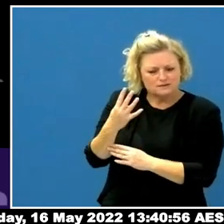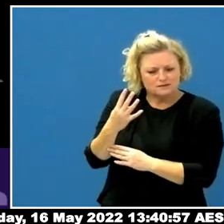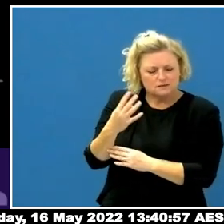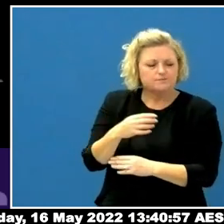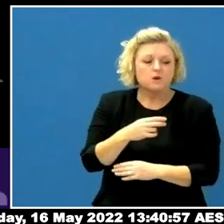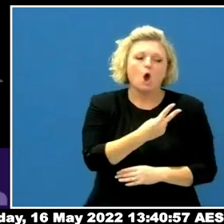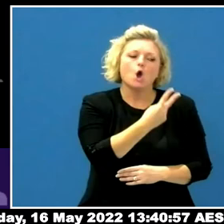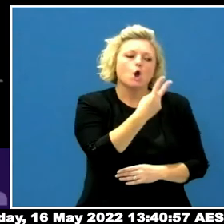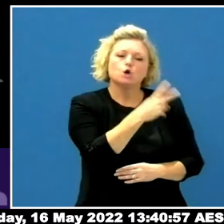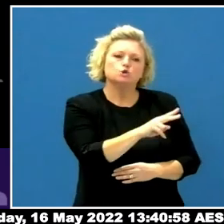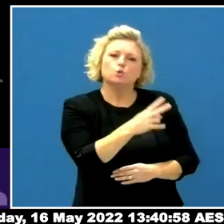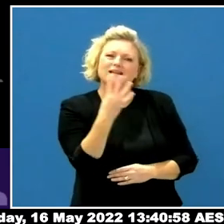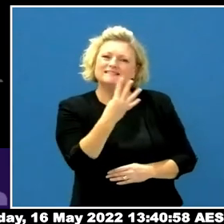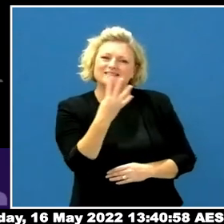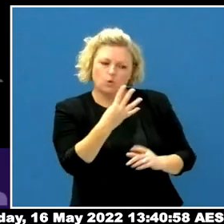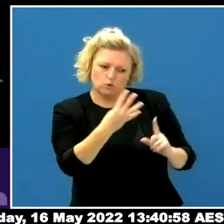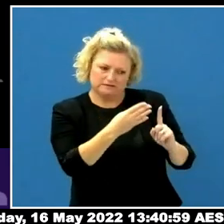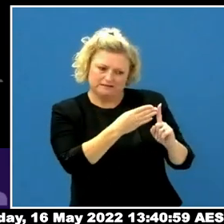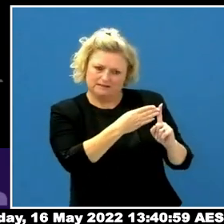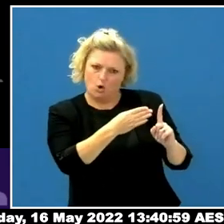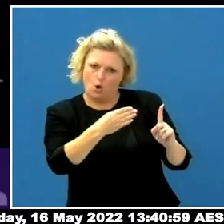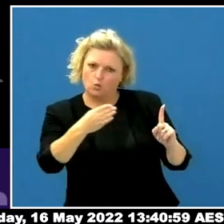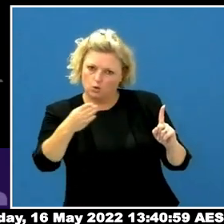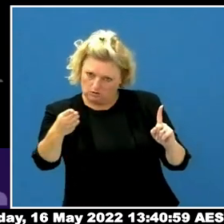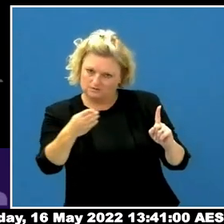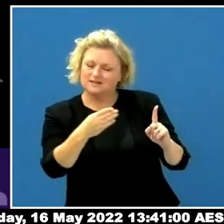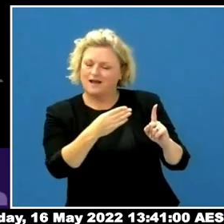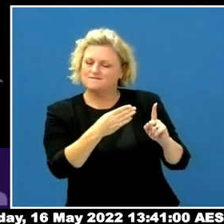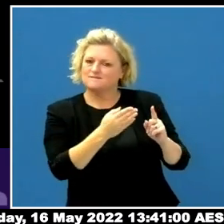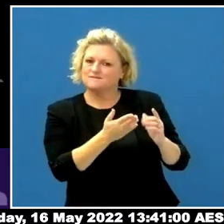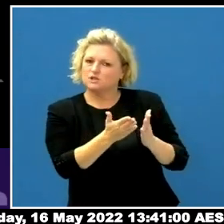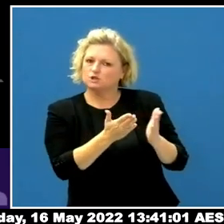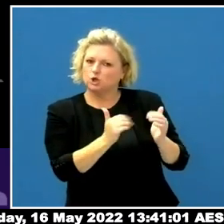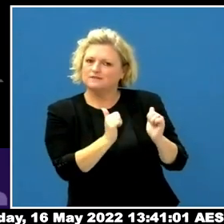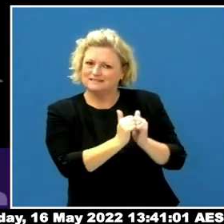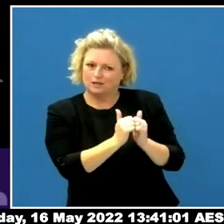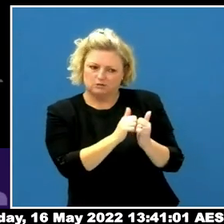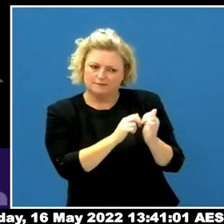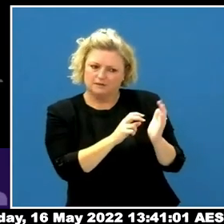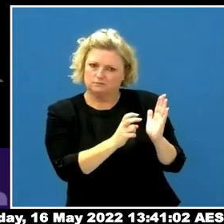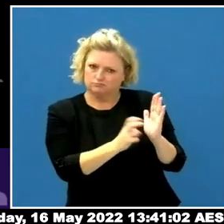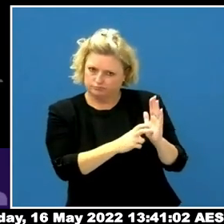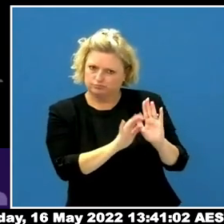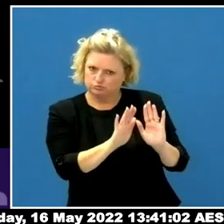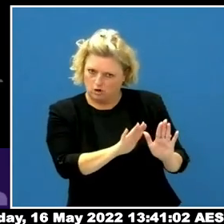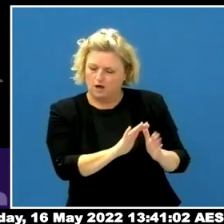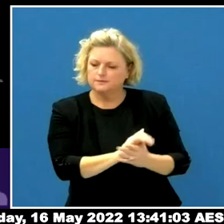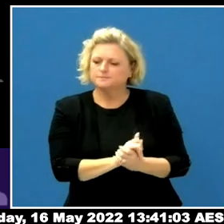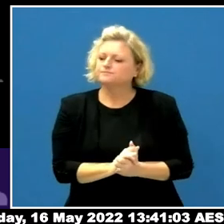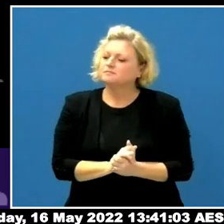And would that - would you be invited to Afford to discuss that document, or how was it provided to you?